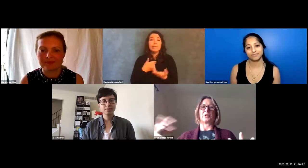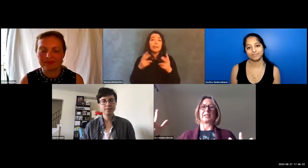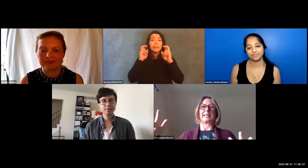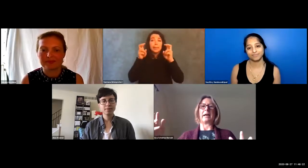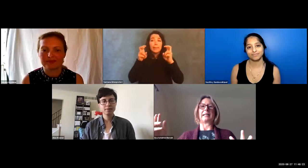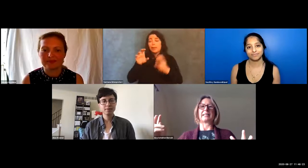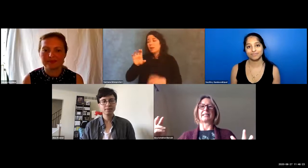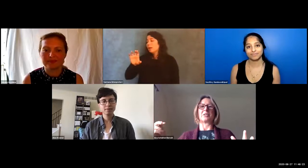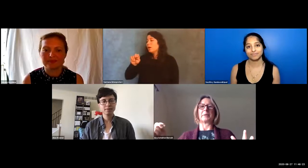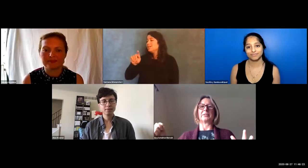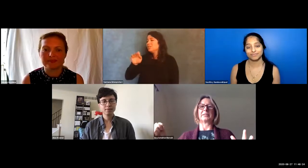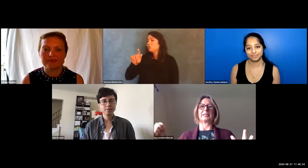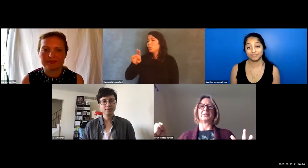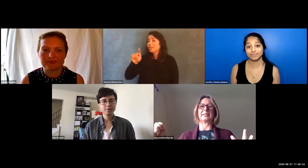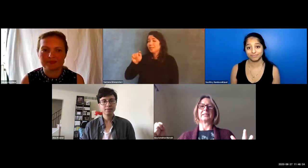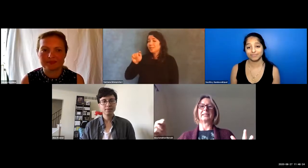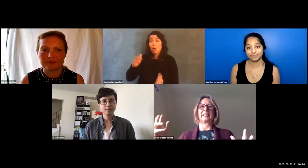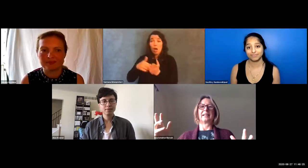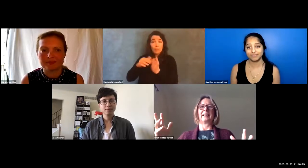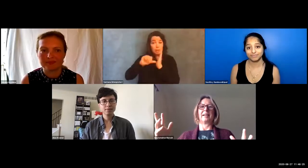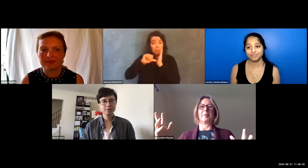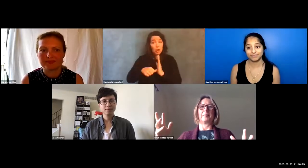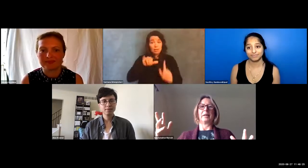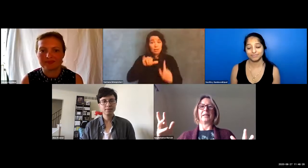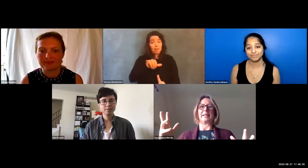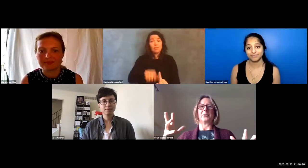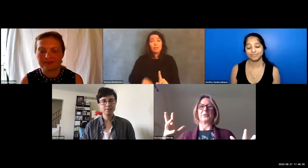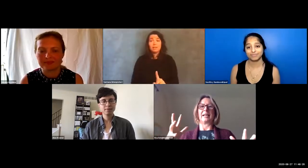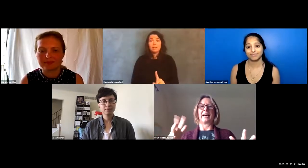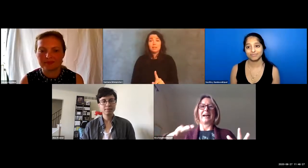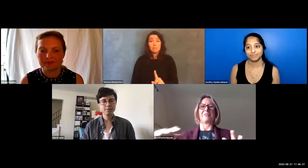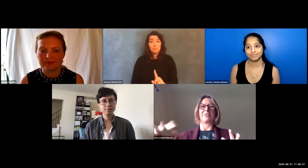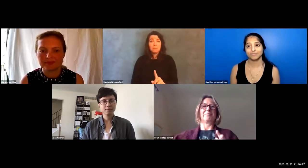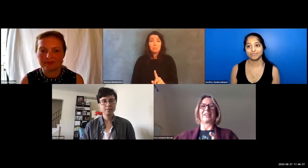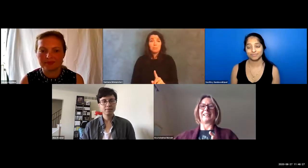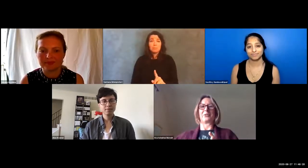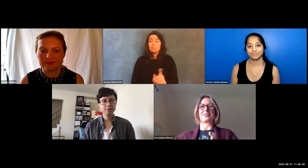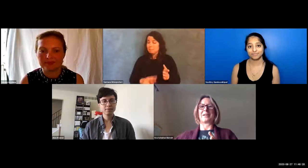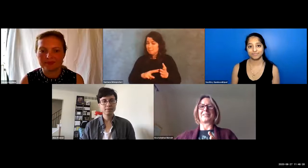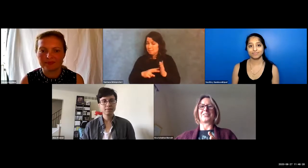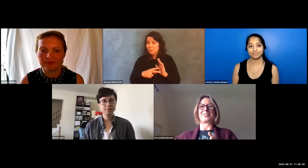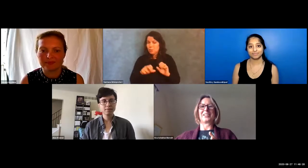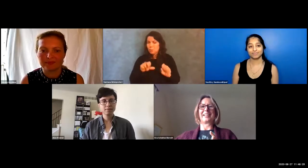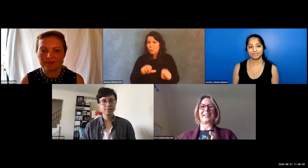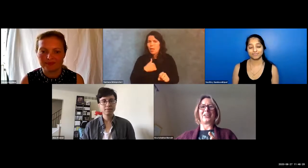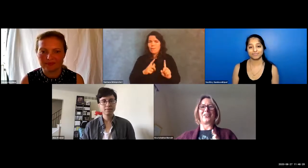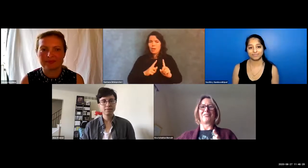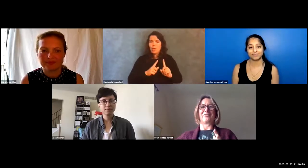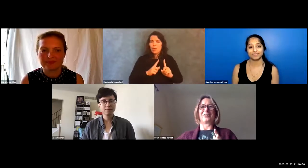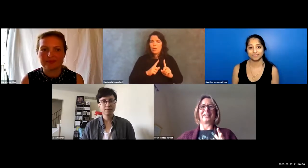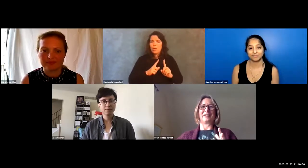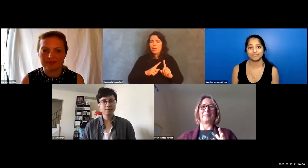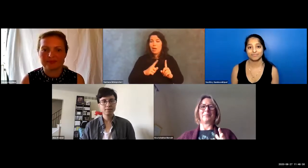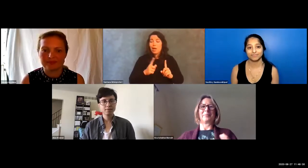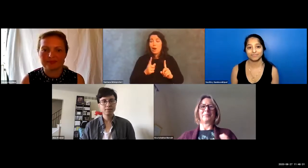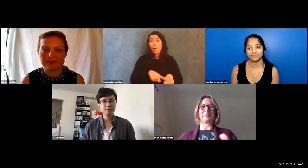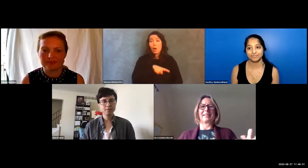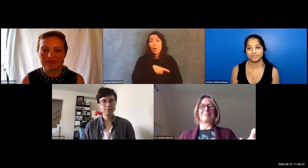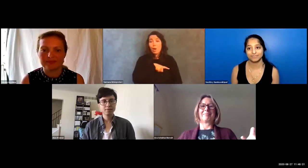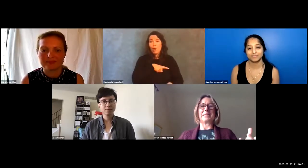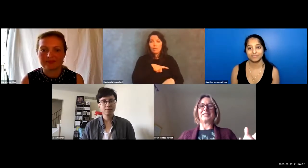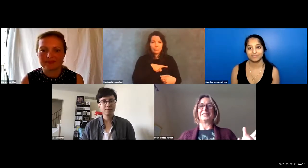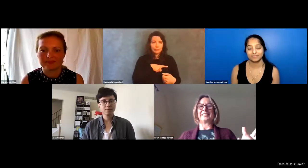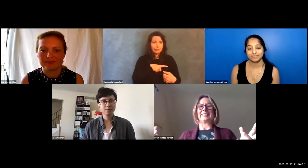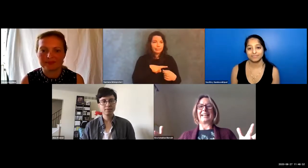marked as a topic constituent, then you can have a fairly long stretch of material and